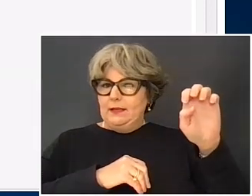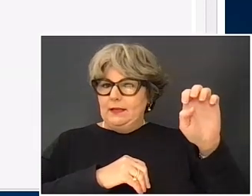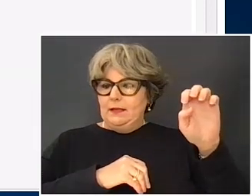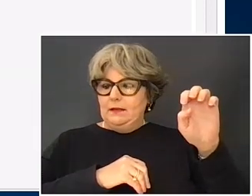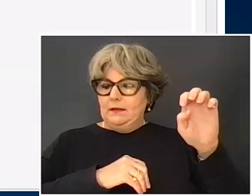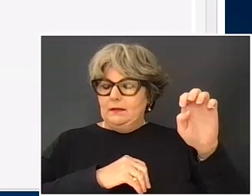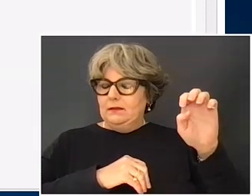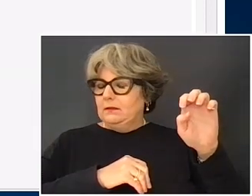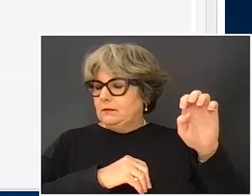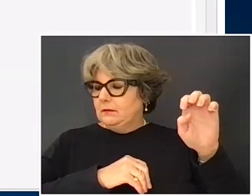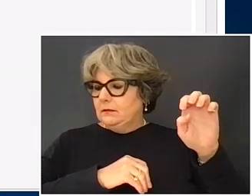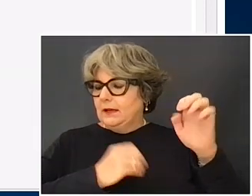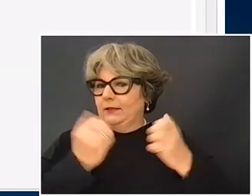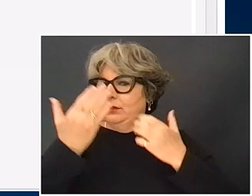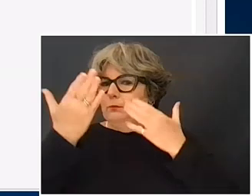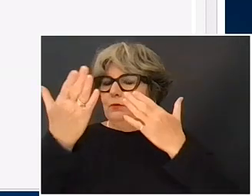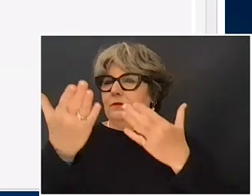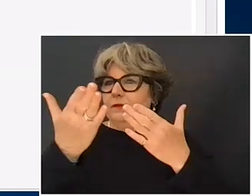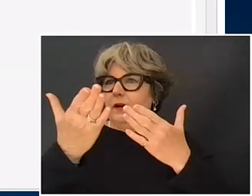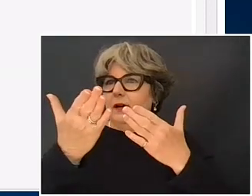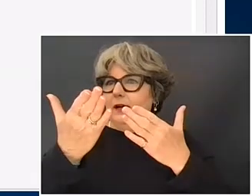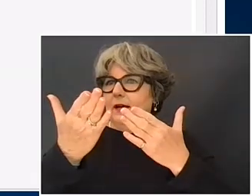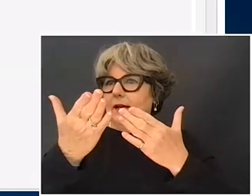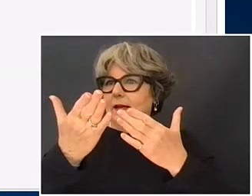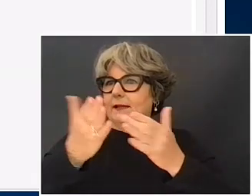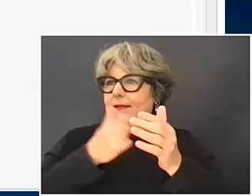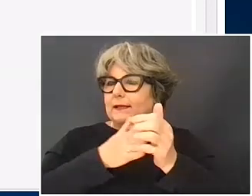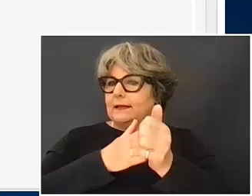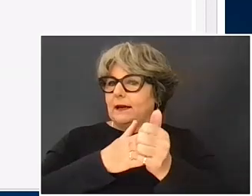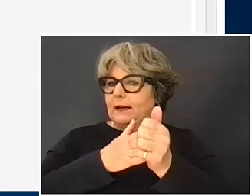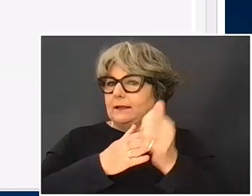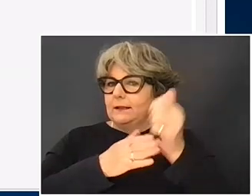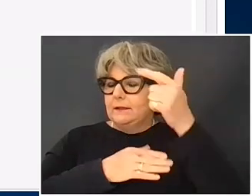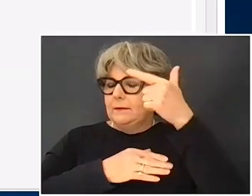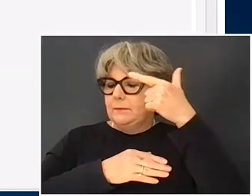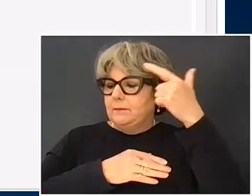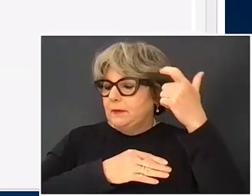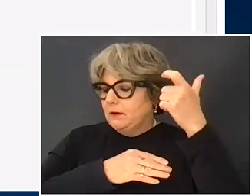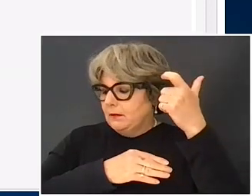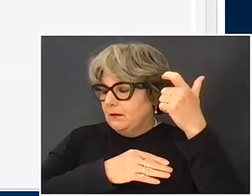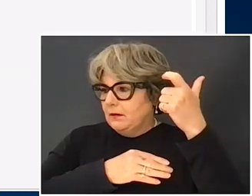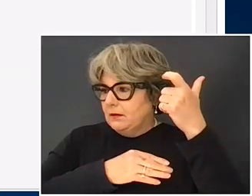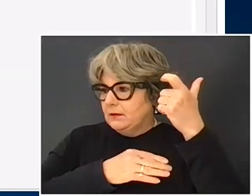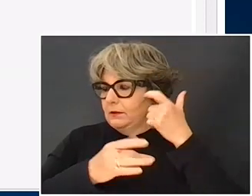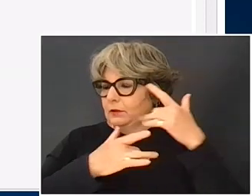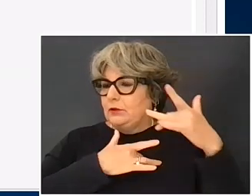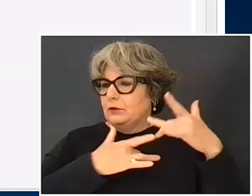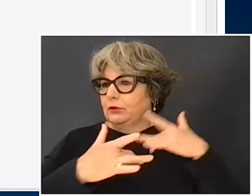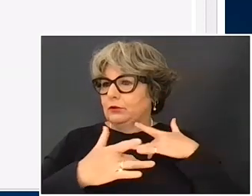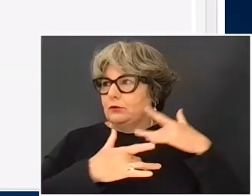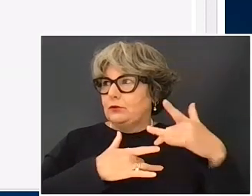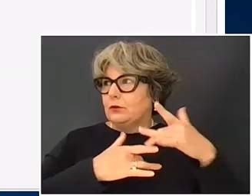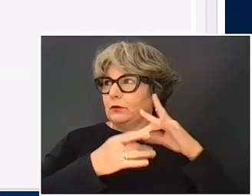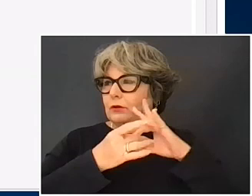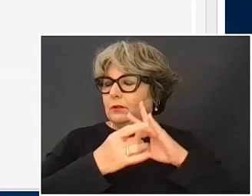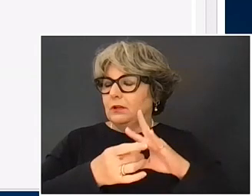provide guidance because there was concern that some written arrangements with